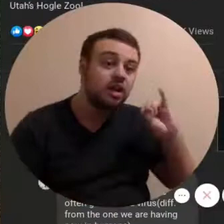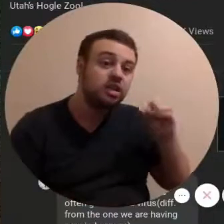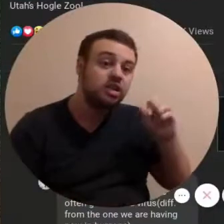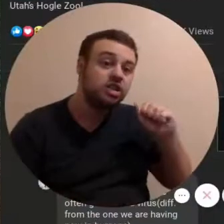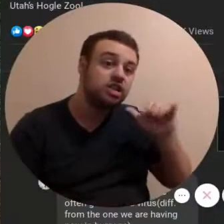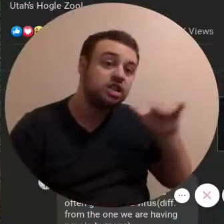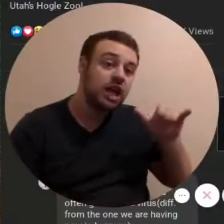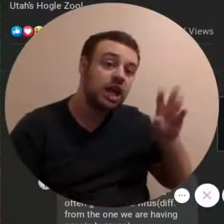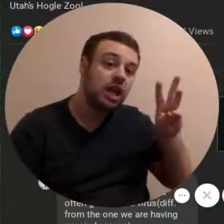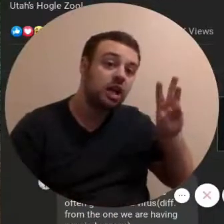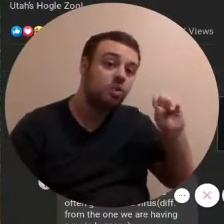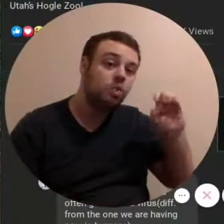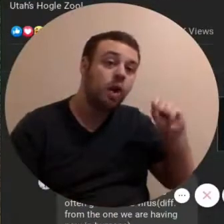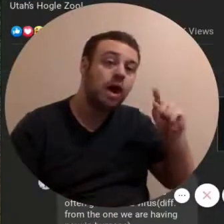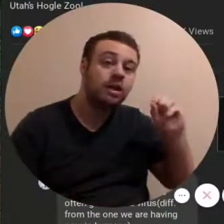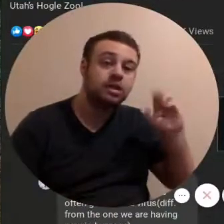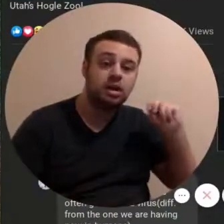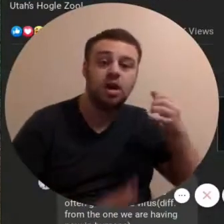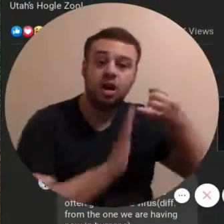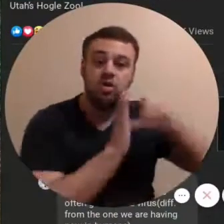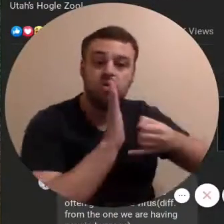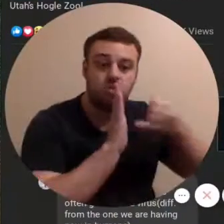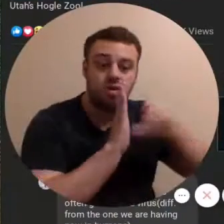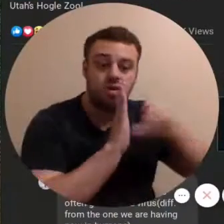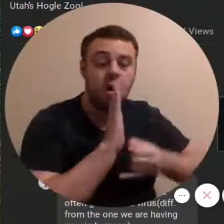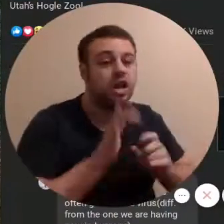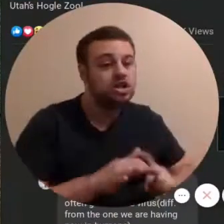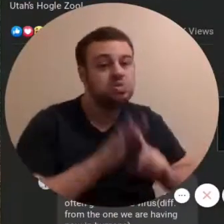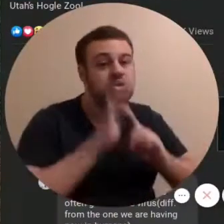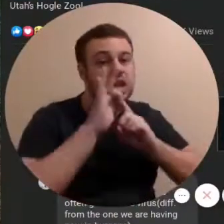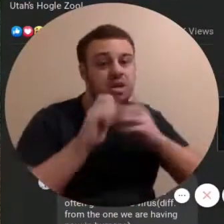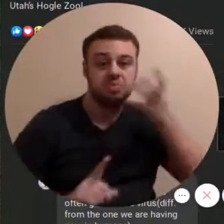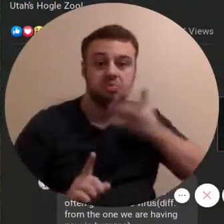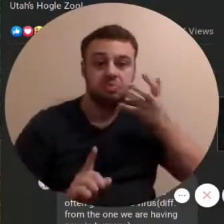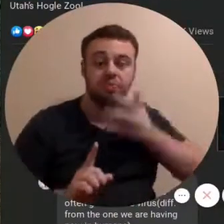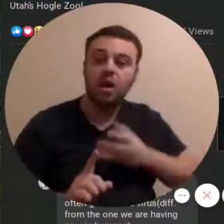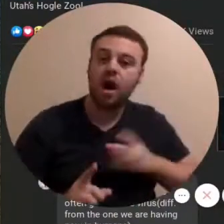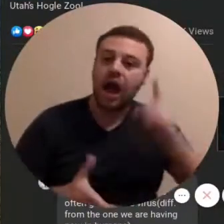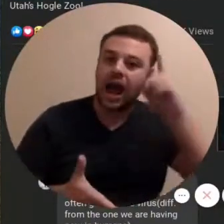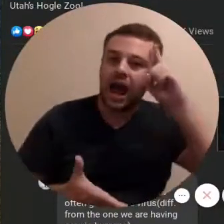one-of-a-kind creations, and I believe we have a red fox as one of those, right?